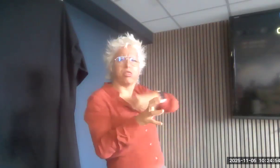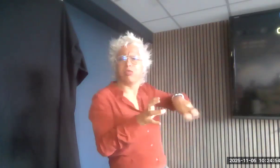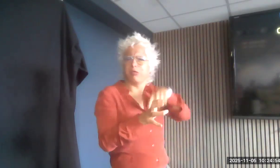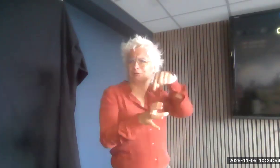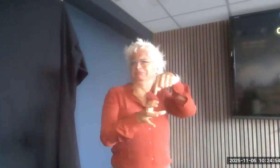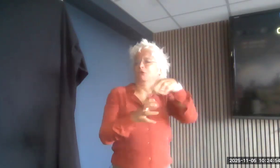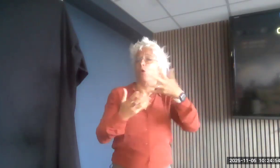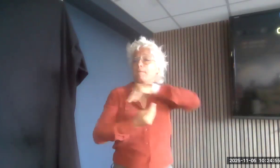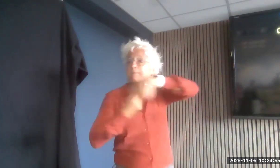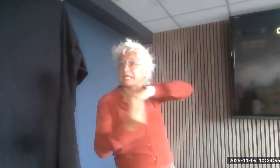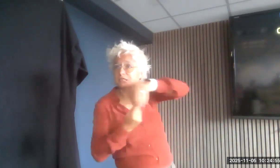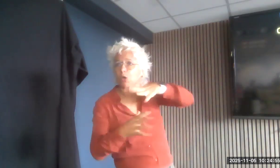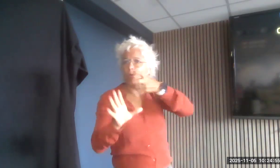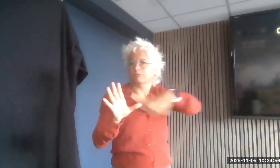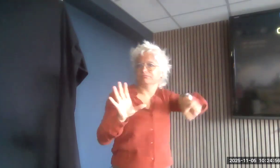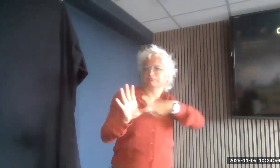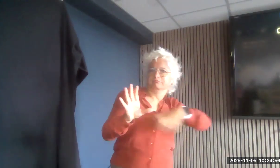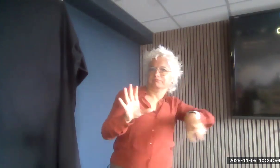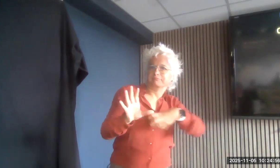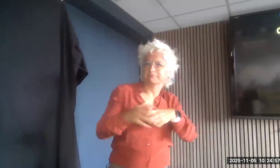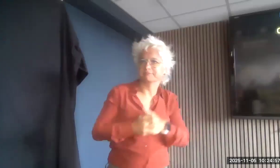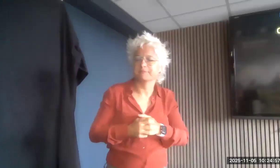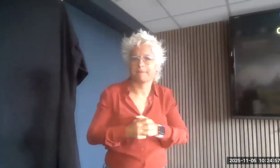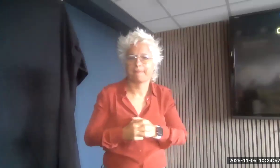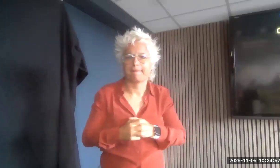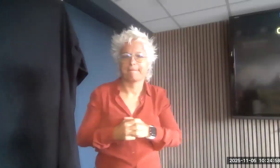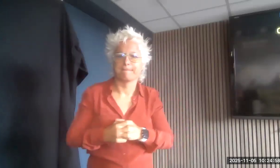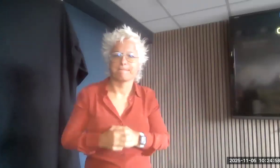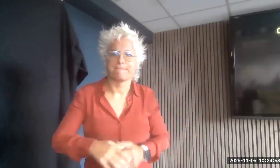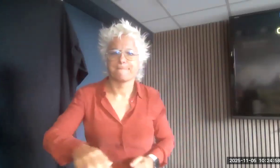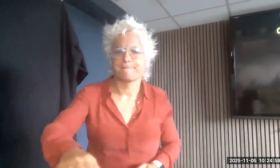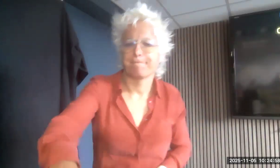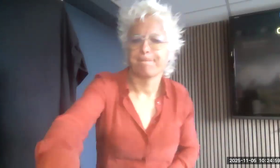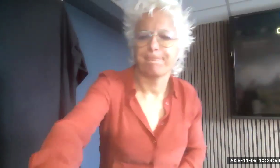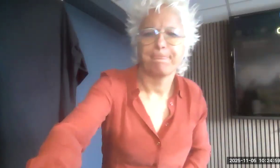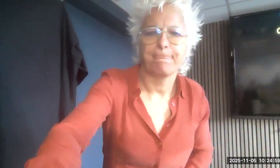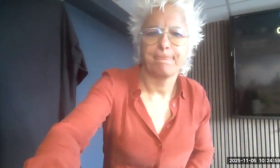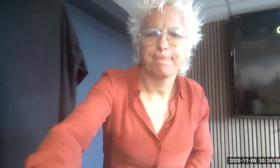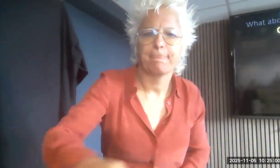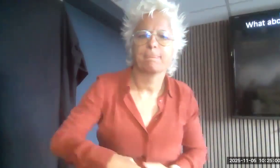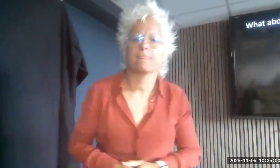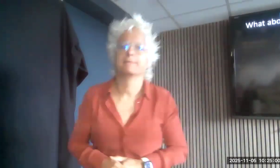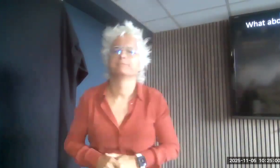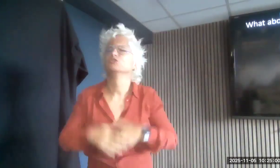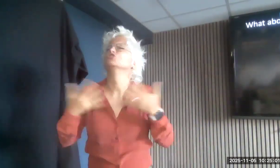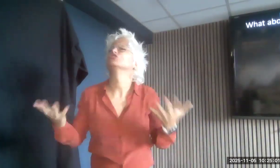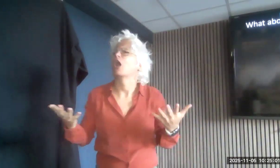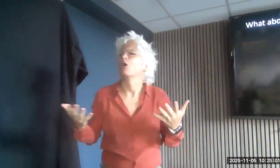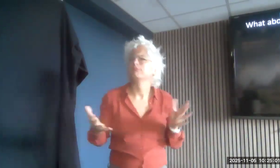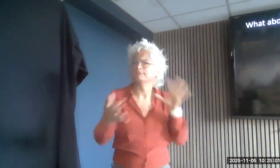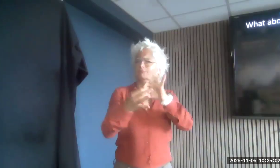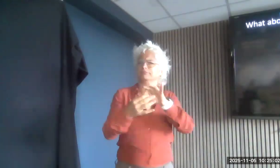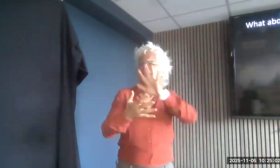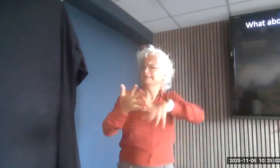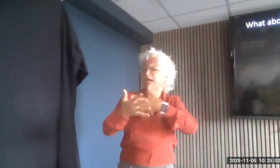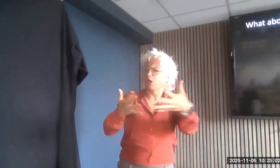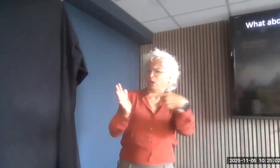We see, people accessing information in English and, also presenting information maybe not just in English, but also code switching between, their language and English.